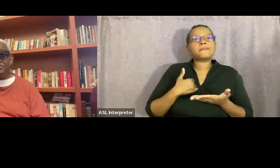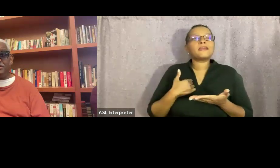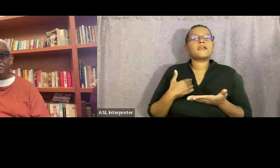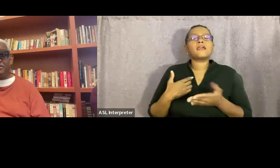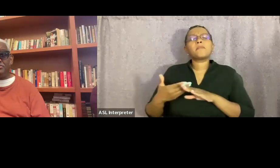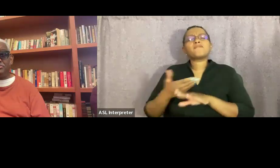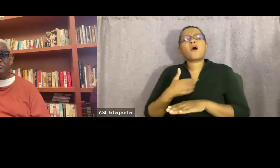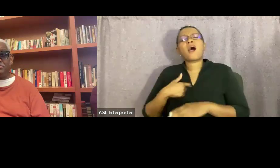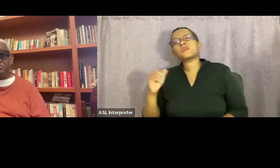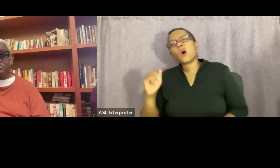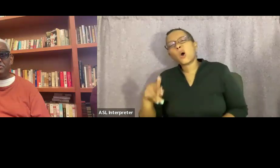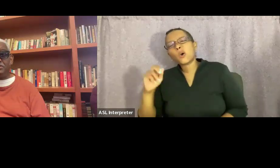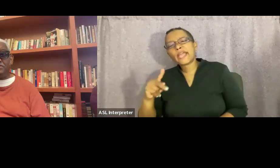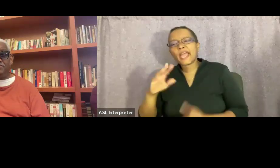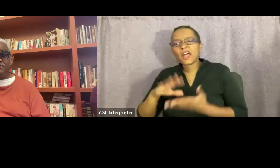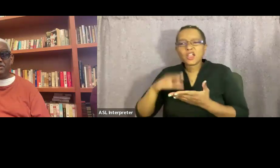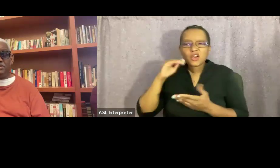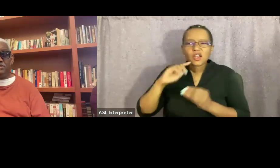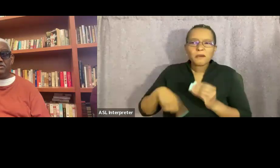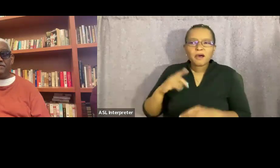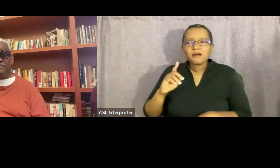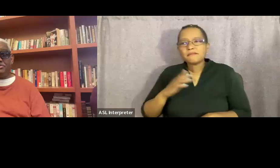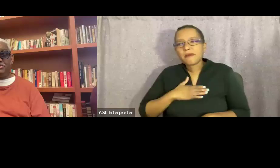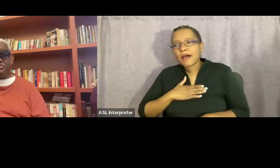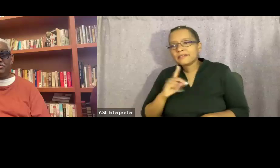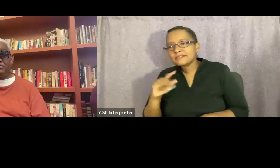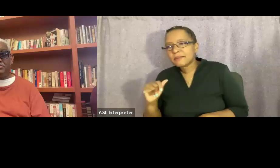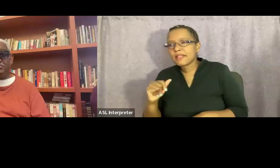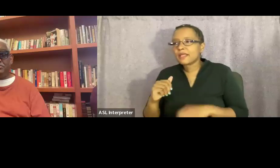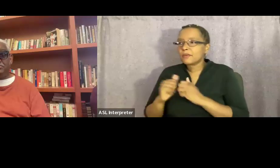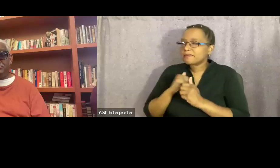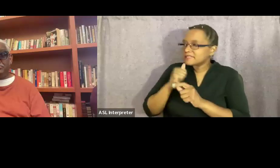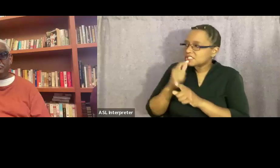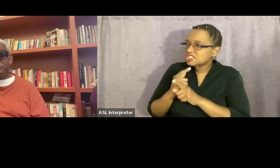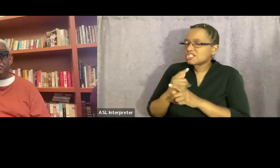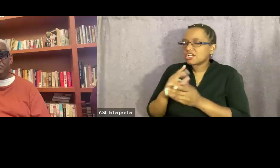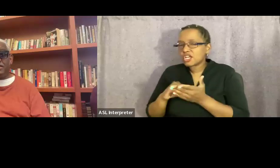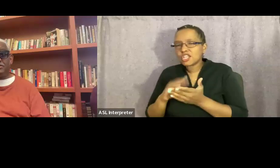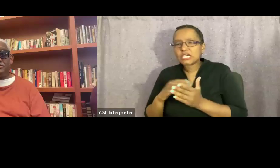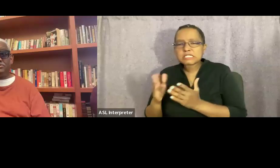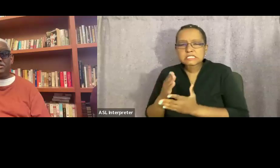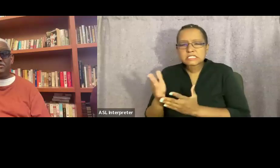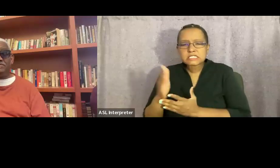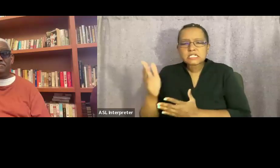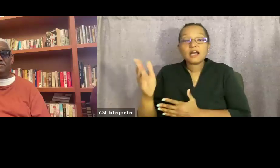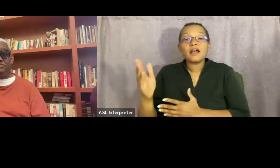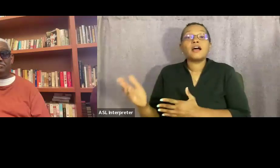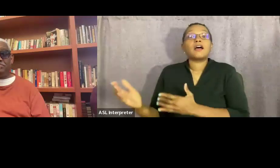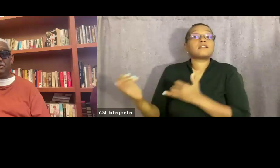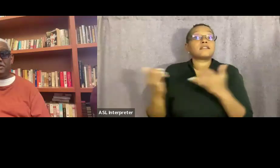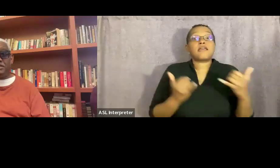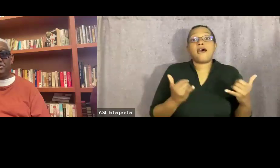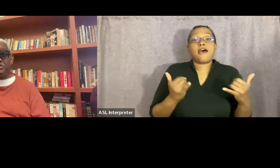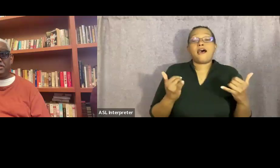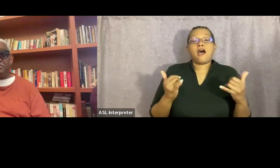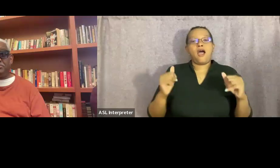learning about his disability along with my sister to where I can start being ahead of the game and